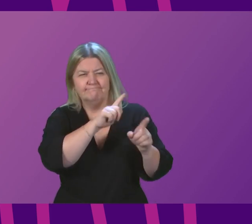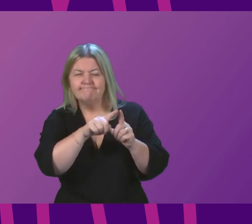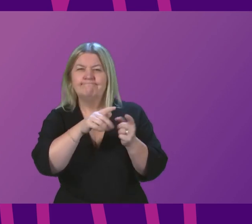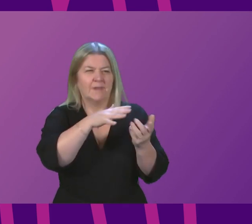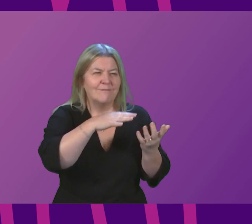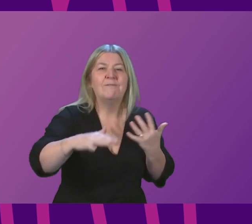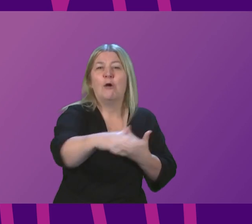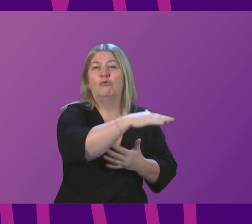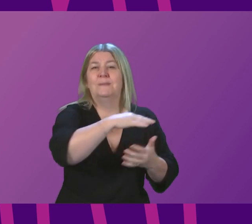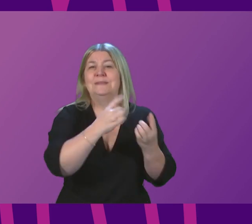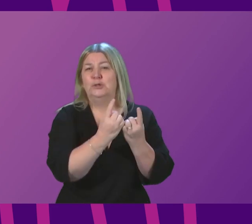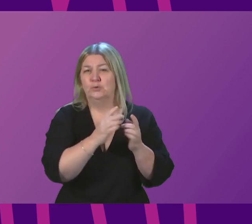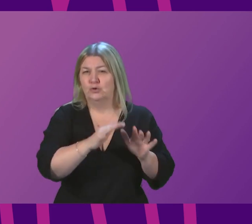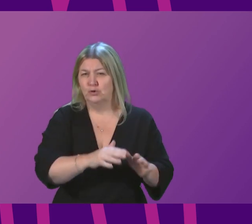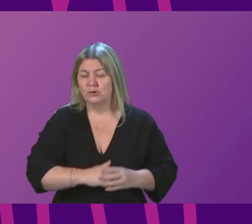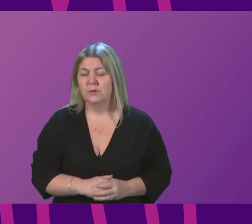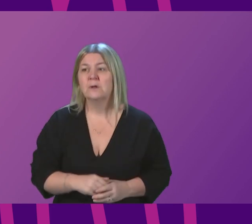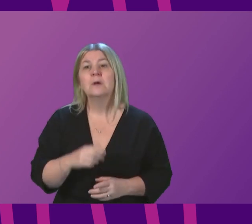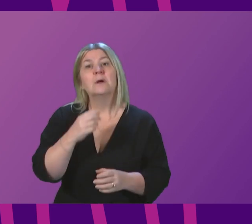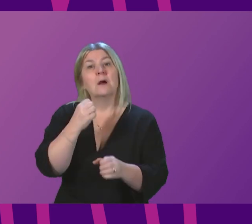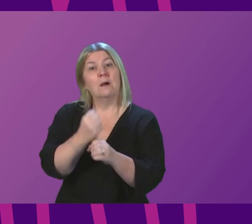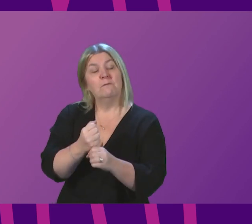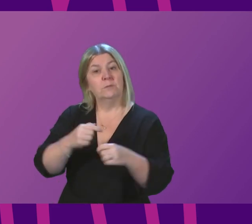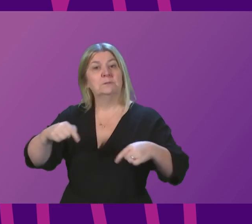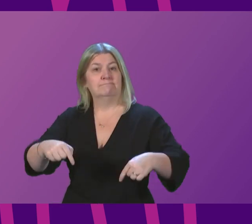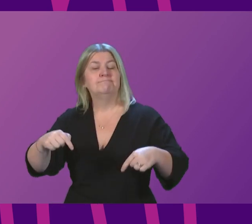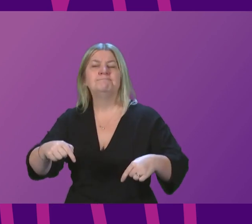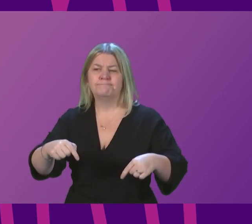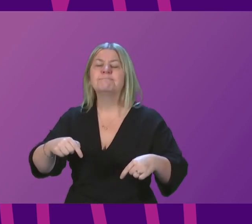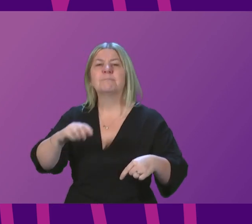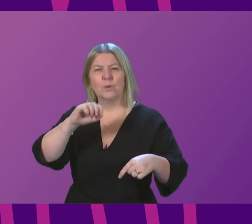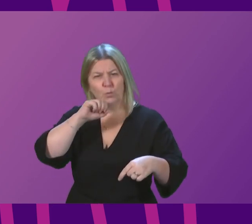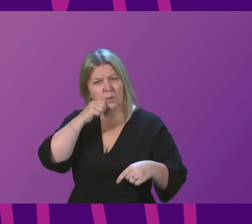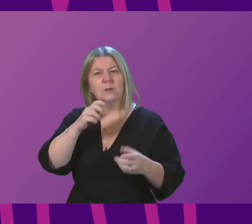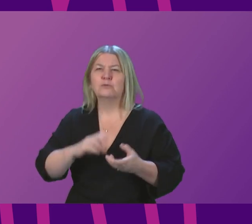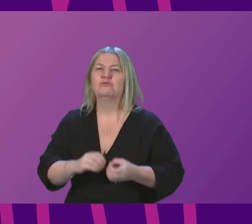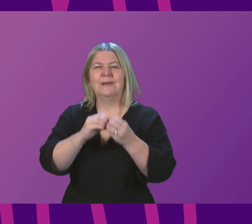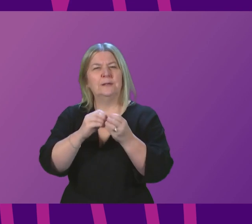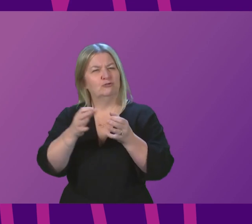has set out. It is for the Scottish Government to set the wider policy and strategic framework, which